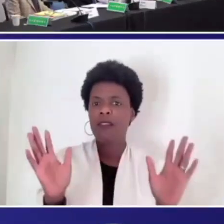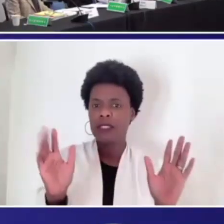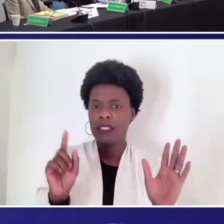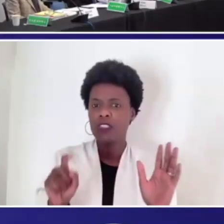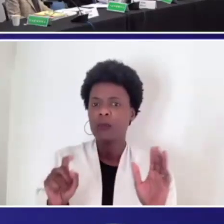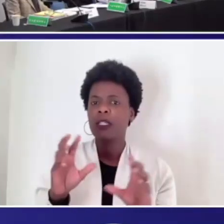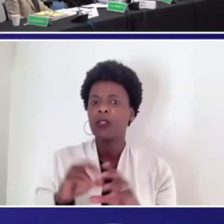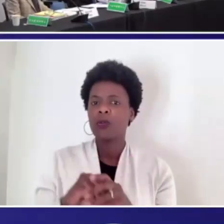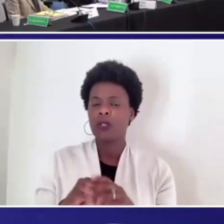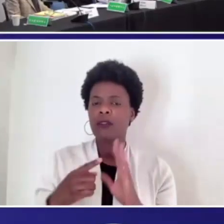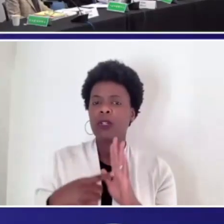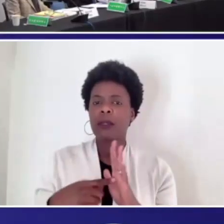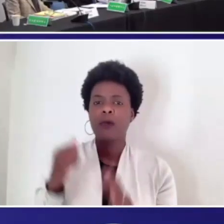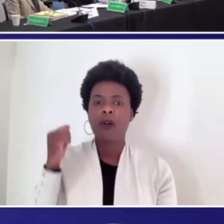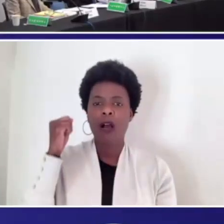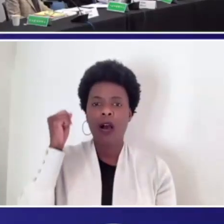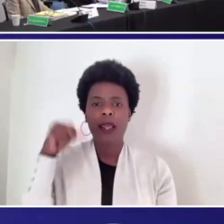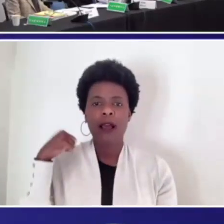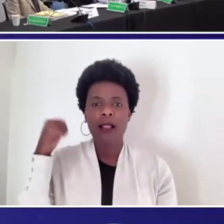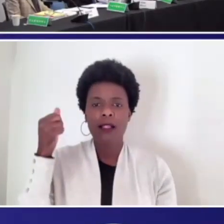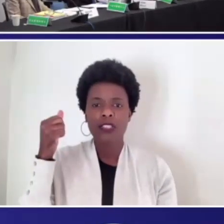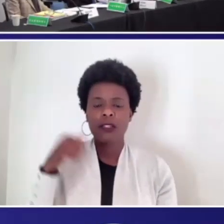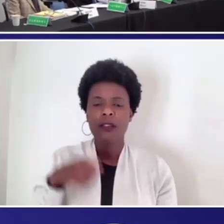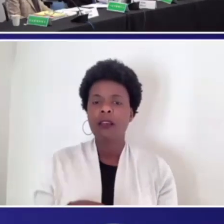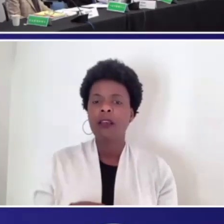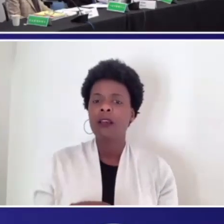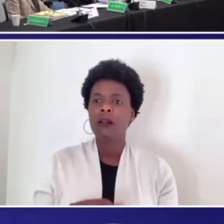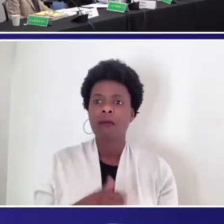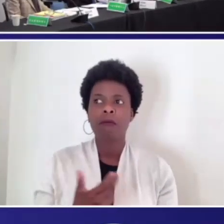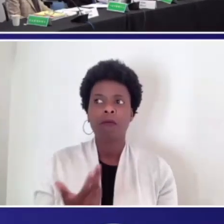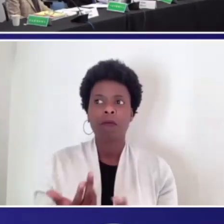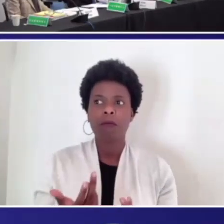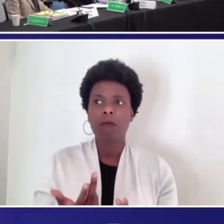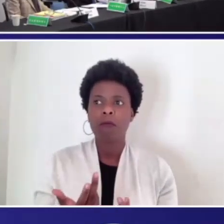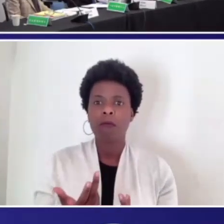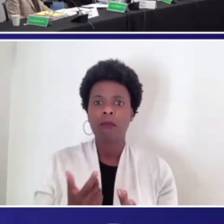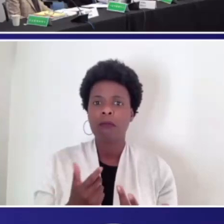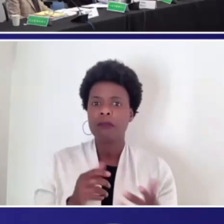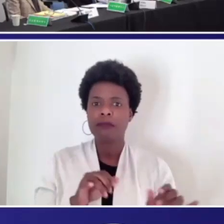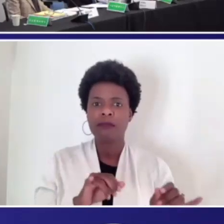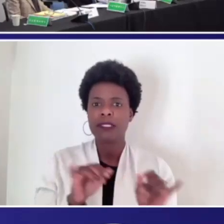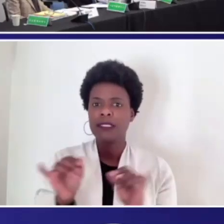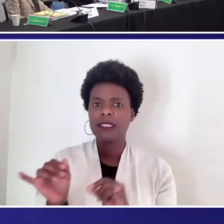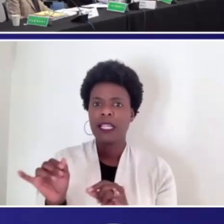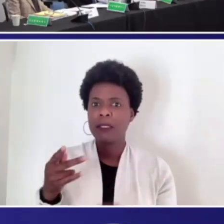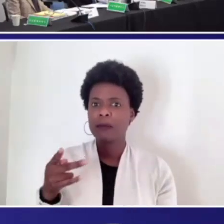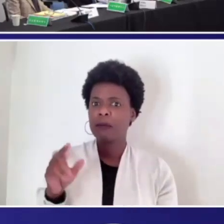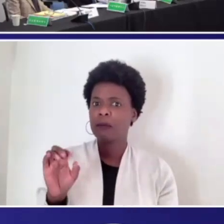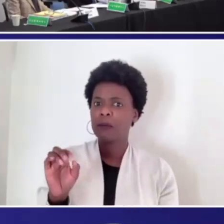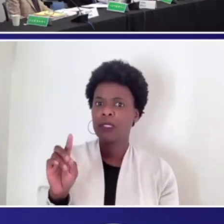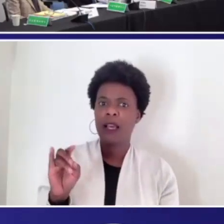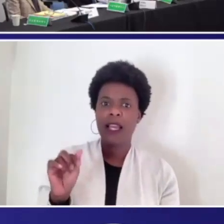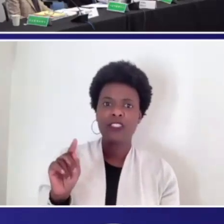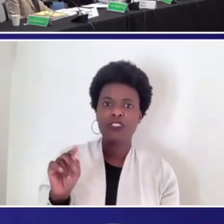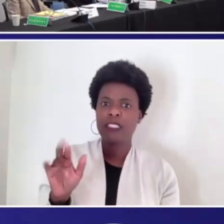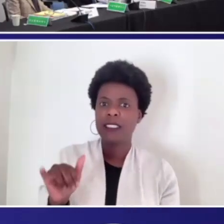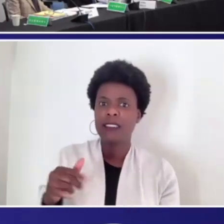audiology, which is just like not really any different than podiatry. It just happens to be in a different